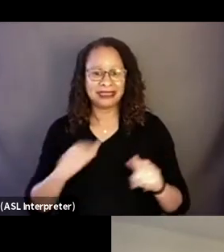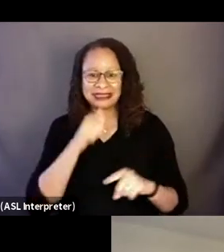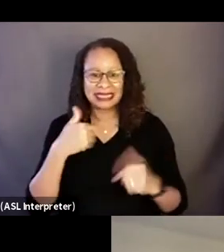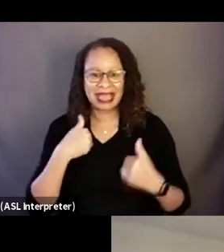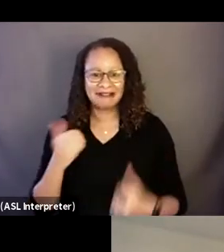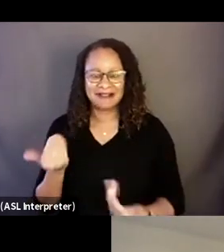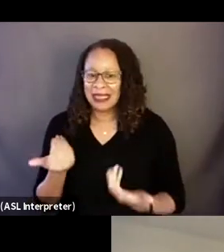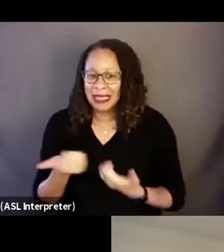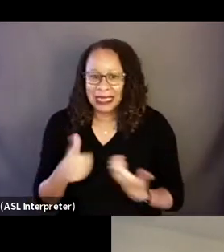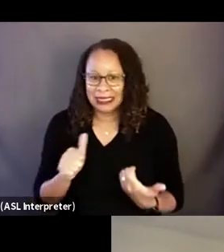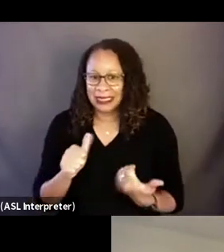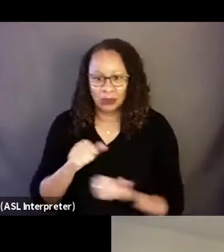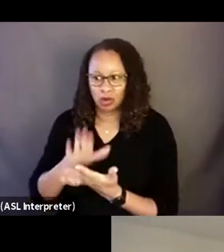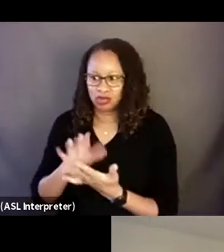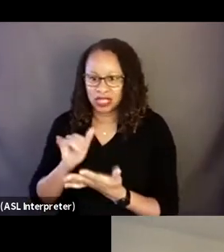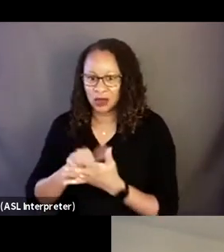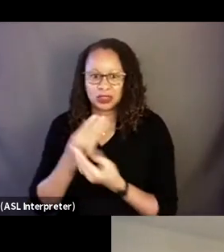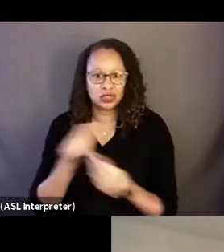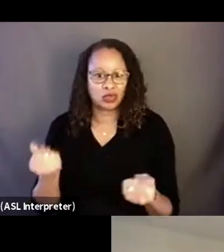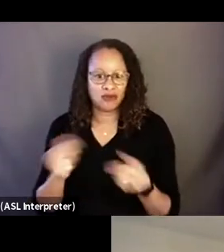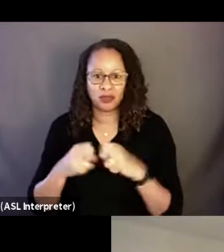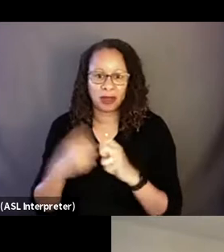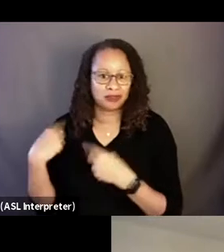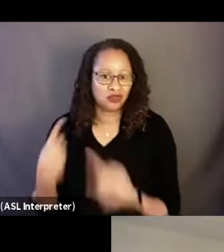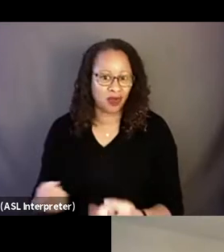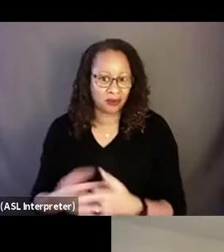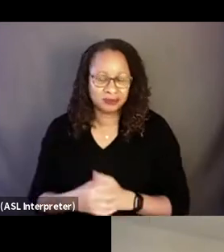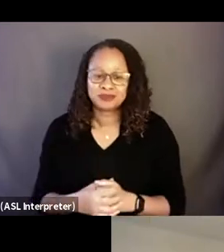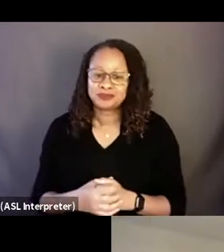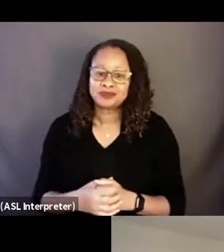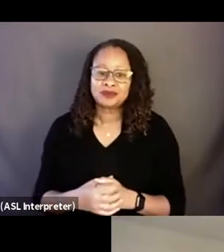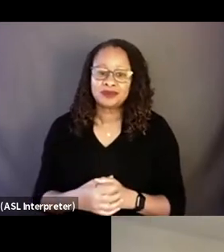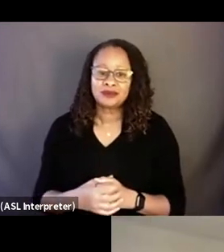on any approach that was gonna solve our problem. We hadn't even brought any of the previous approaches